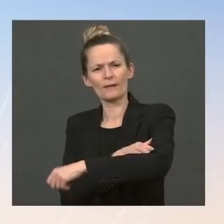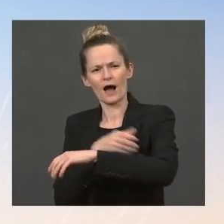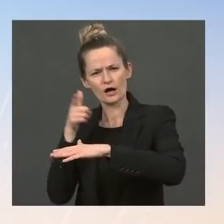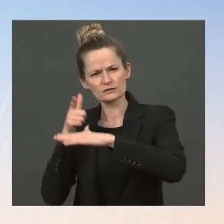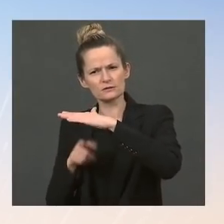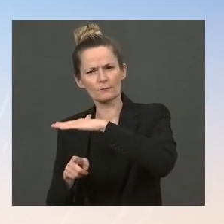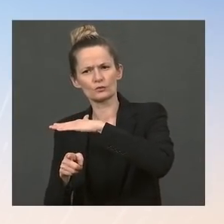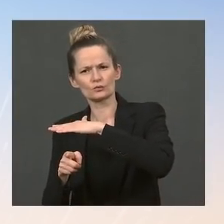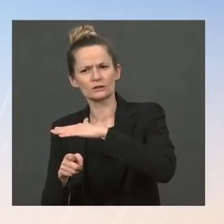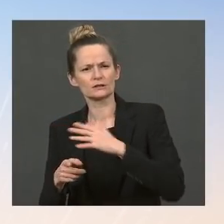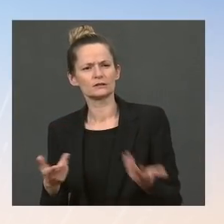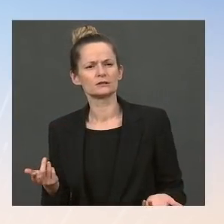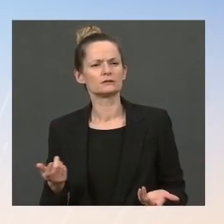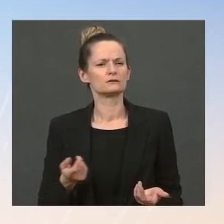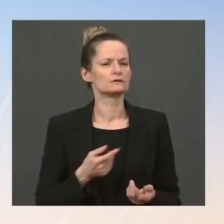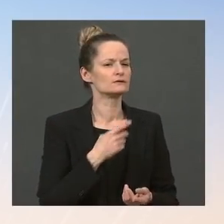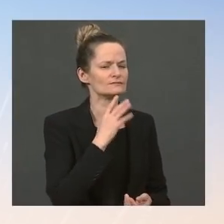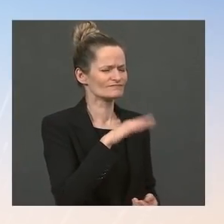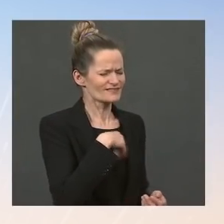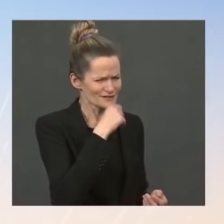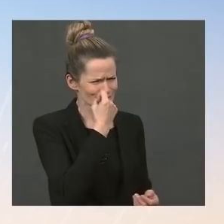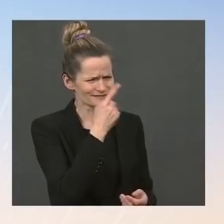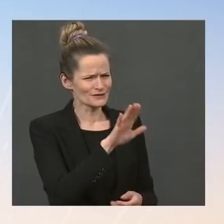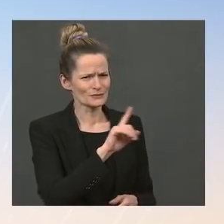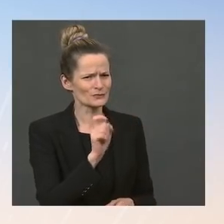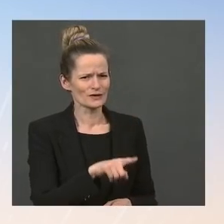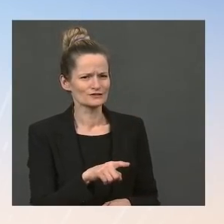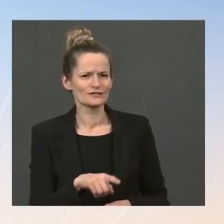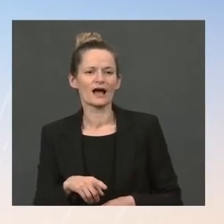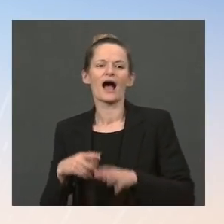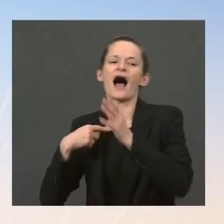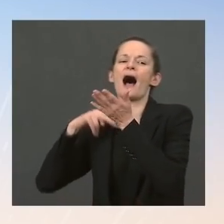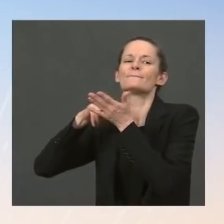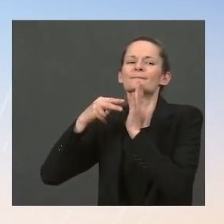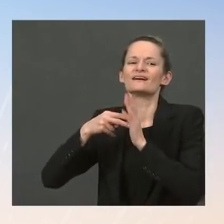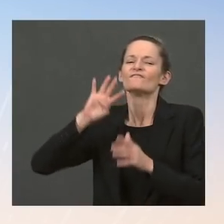I'm not sure what your question is. The Press: Yeah, I do. I do. I mean, in terms of a fourth partner, and get them engaged as well --